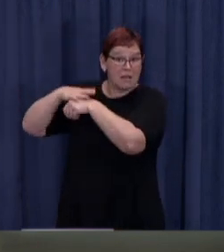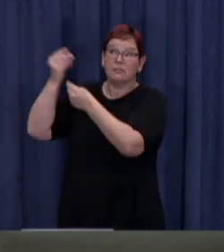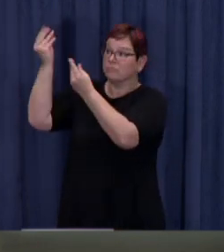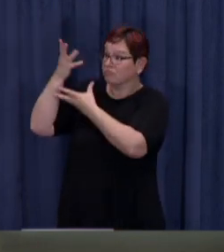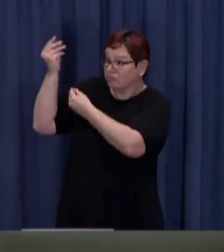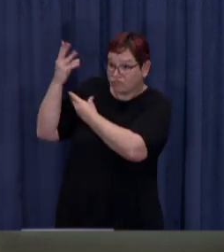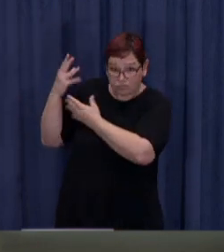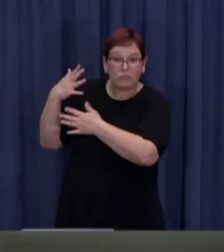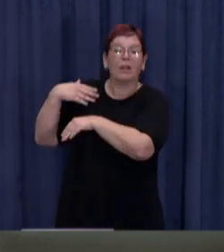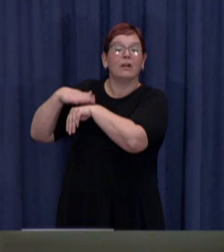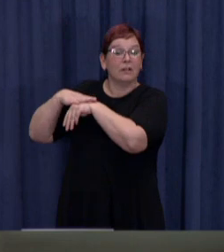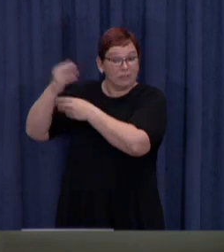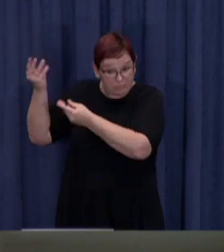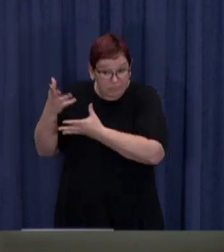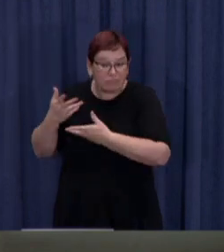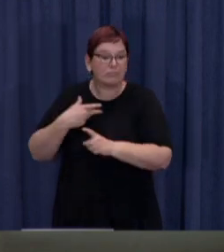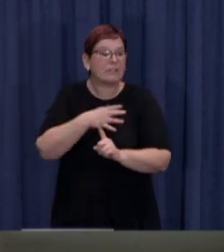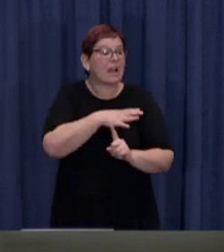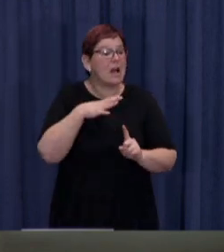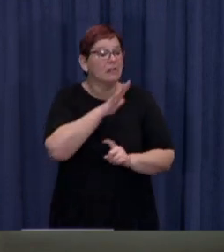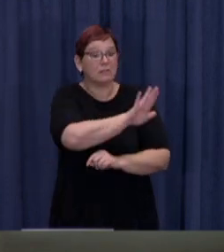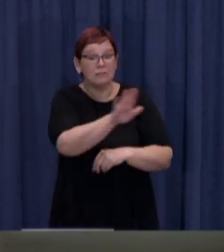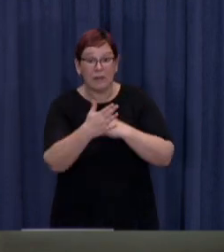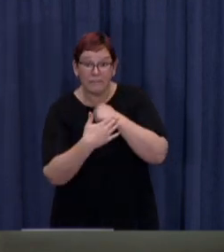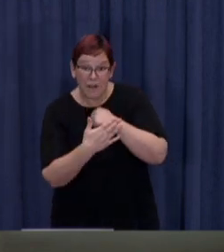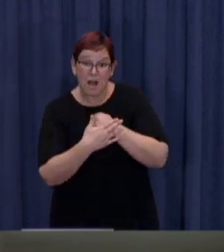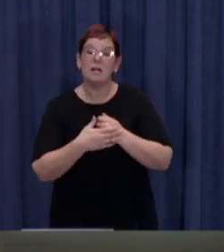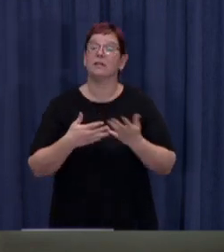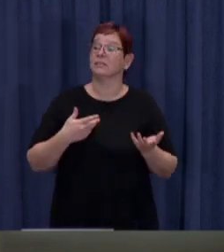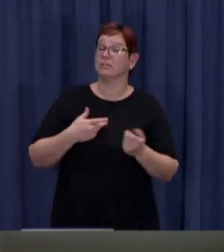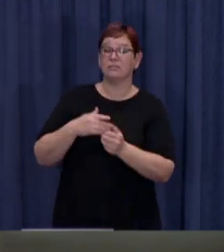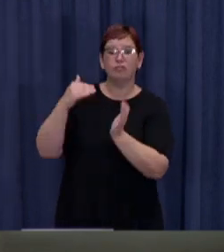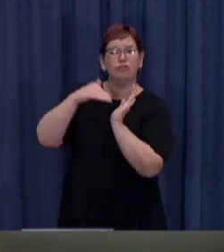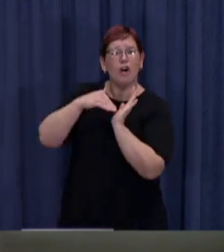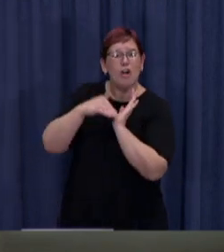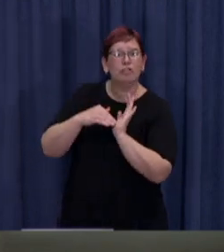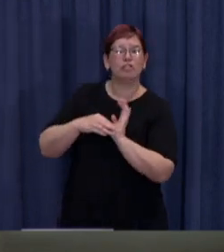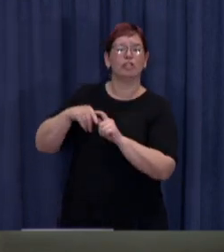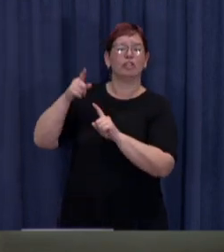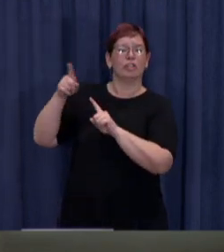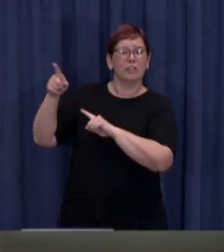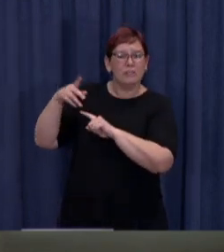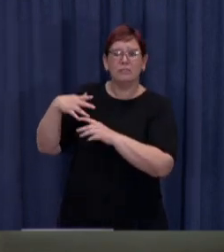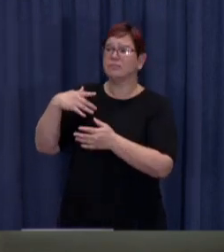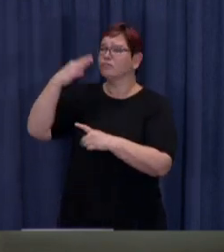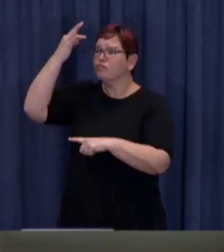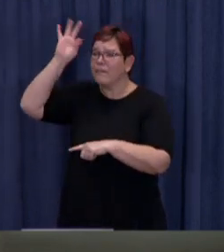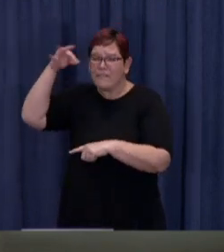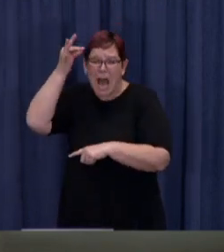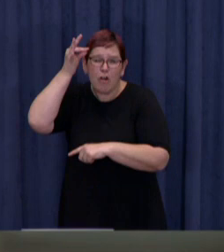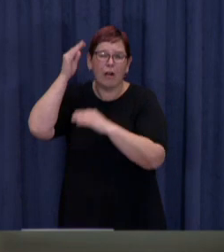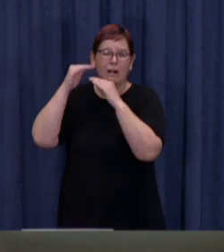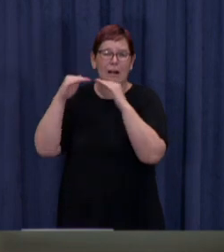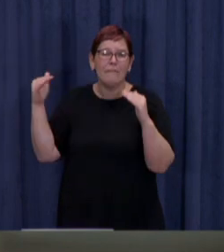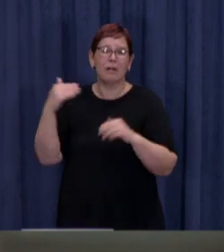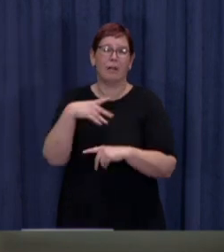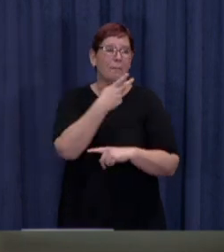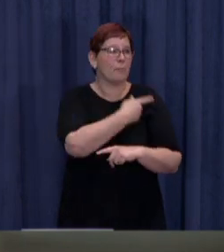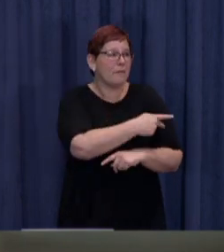with the Premier and the Prime Minister and the other governments but I will not hesitate to make decisions that I'm told by these professional experts are